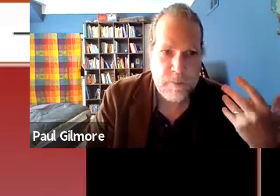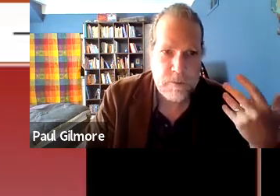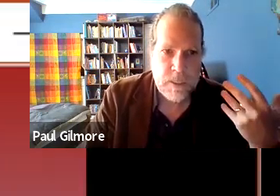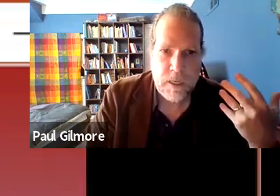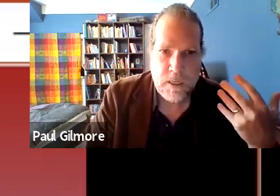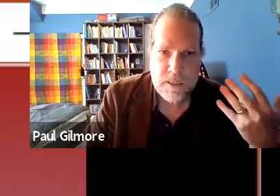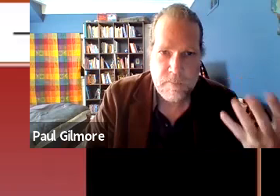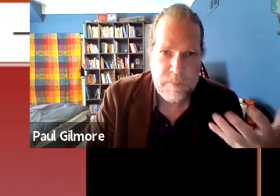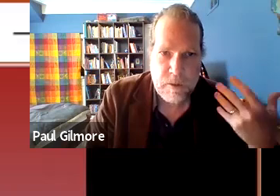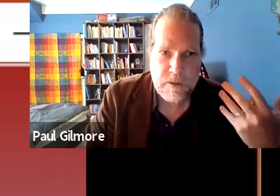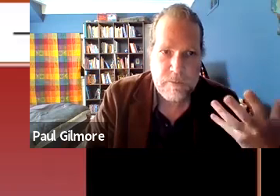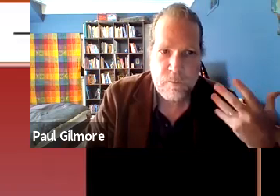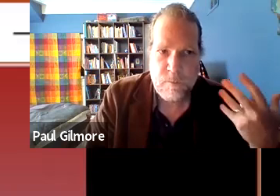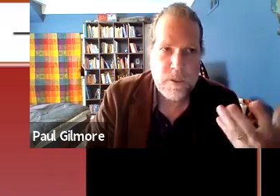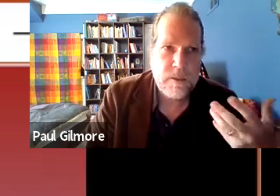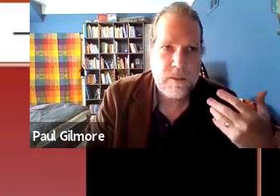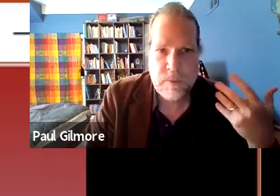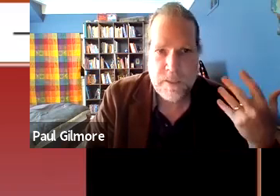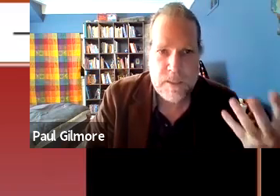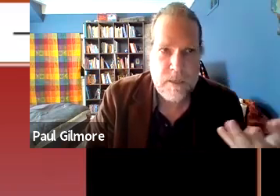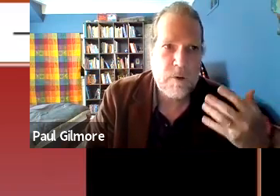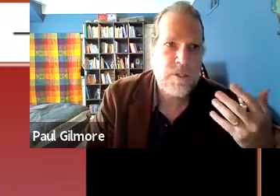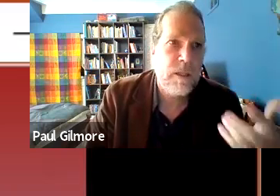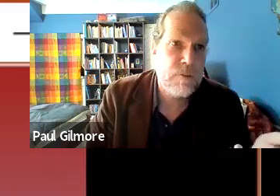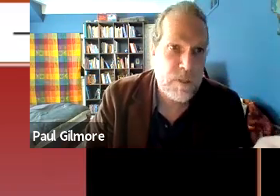people. Some people are even reporting that they would like to see immigration levels